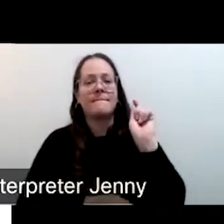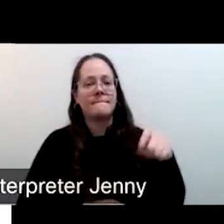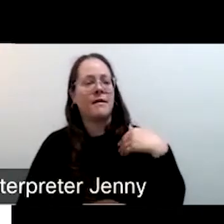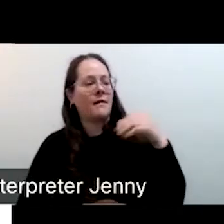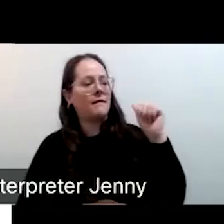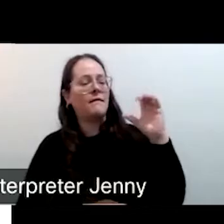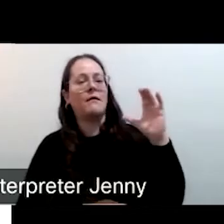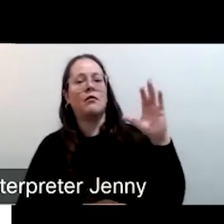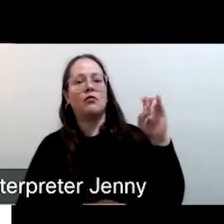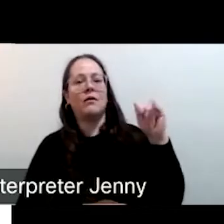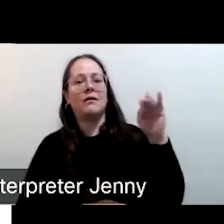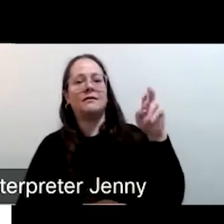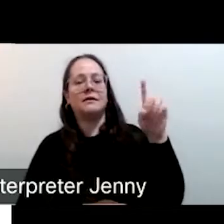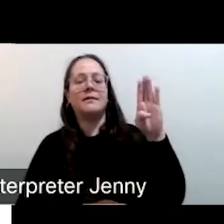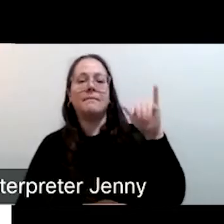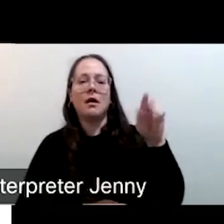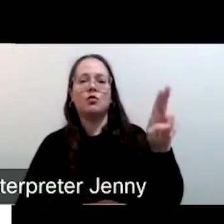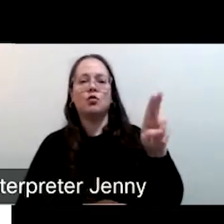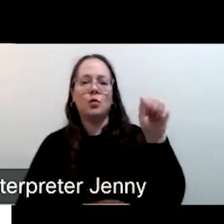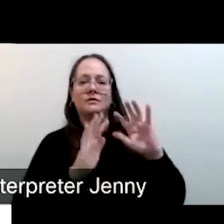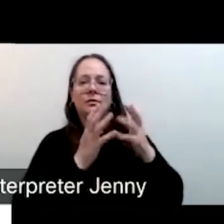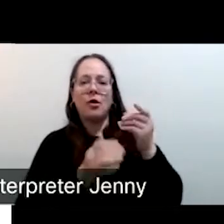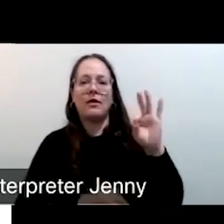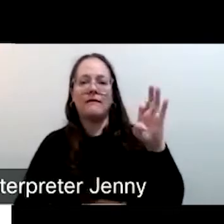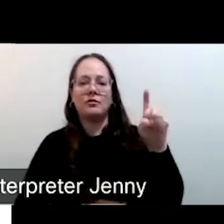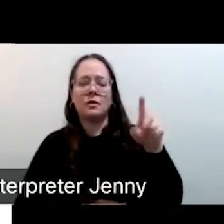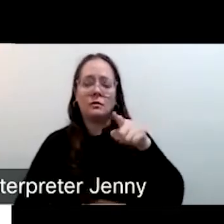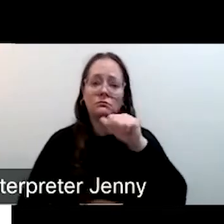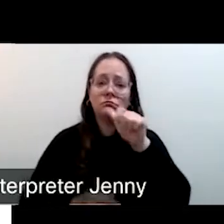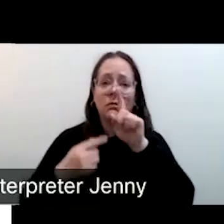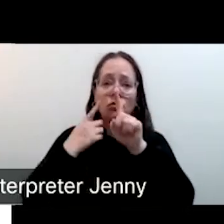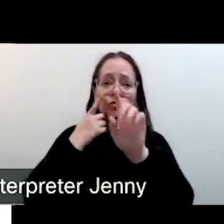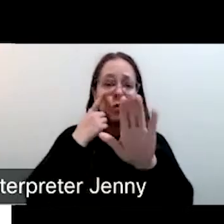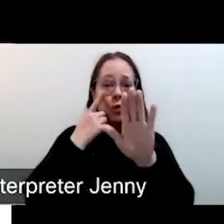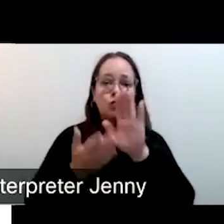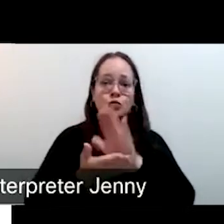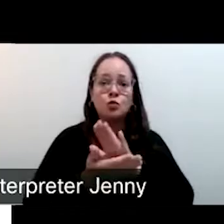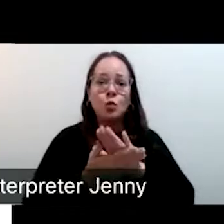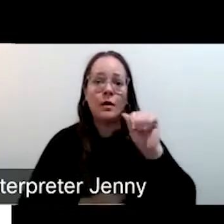of Education. If you are not sure if your school is accredited, check with your school or the Department of